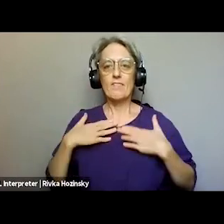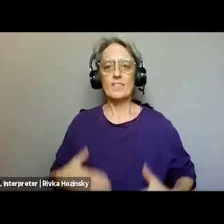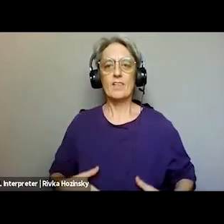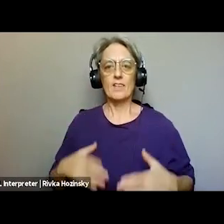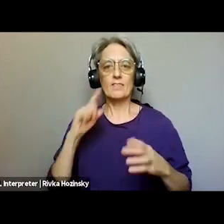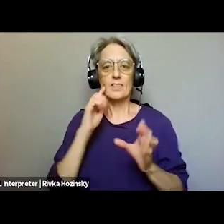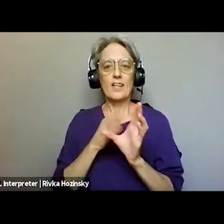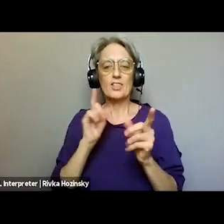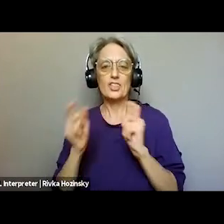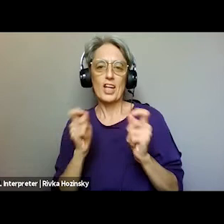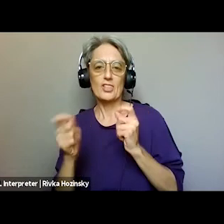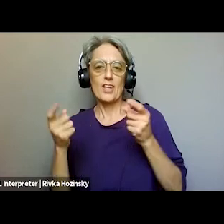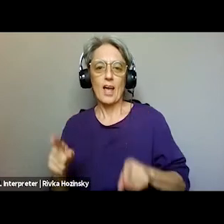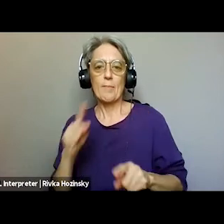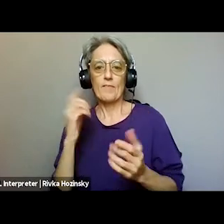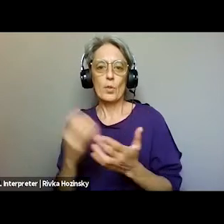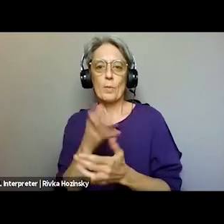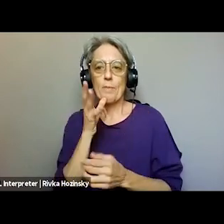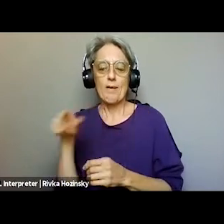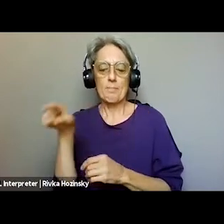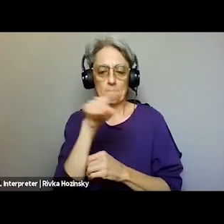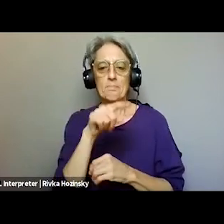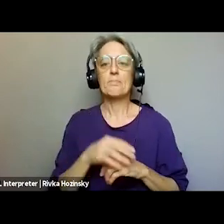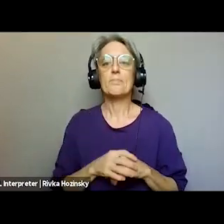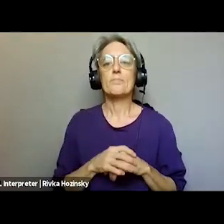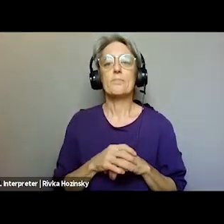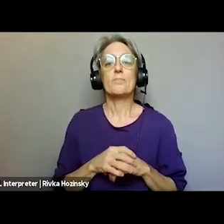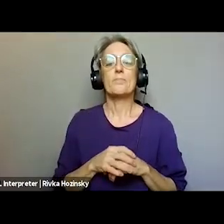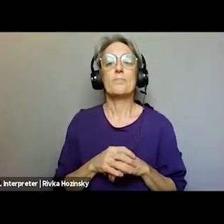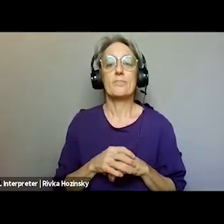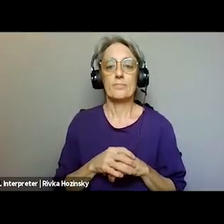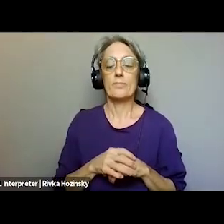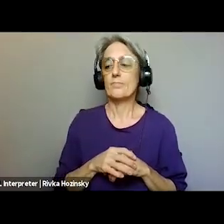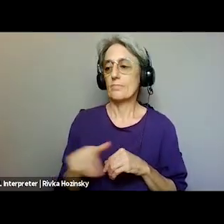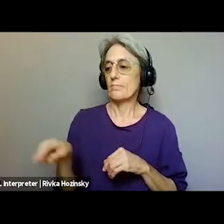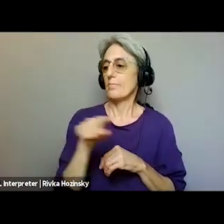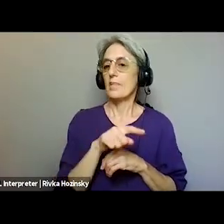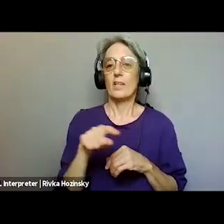change for new mothers. Not only are individuals recovering from childbirth, but they're also